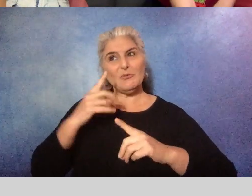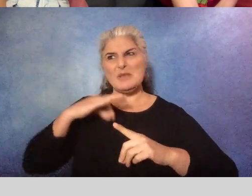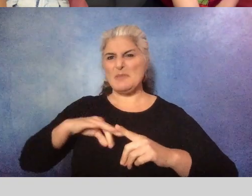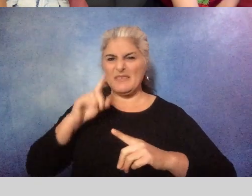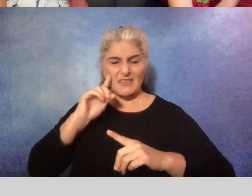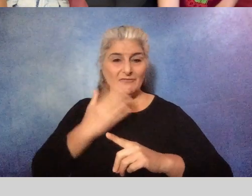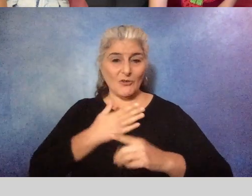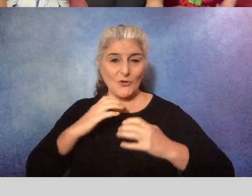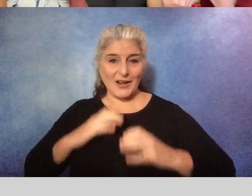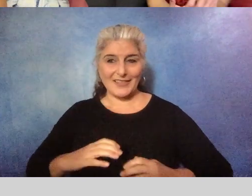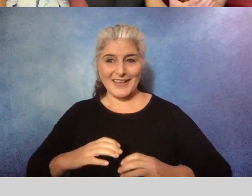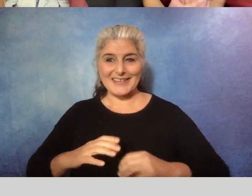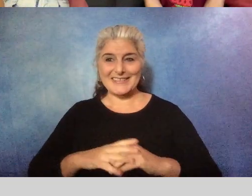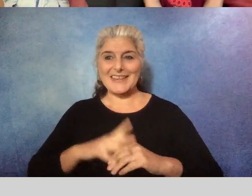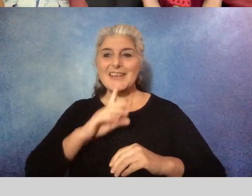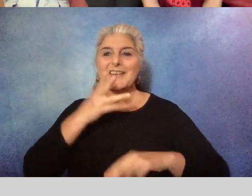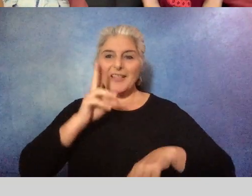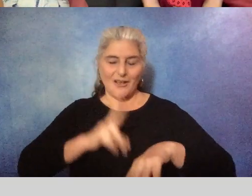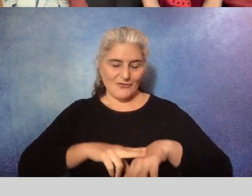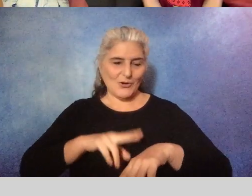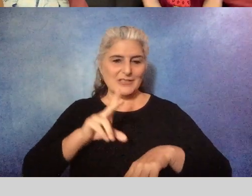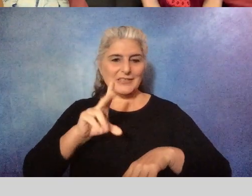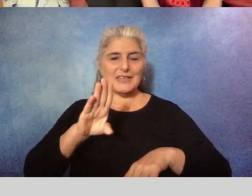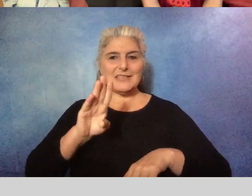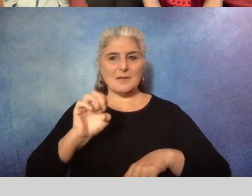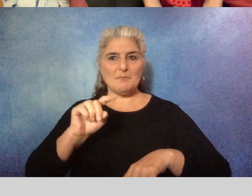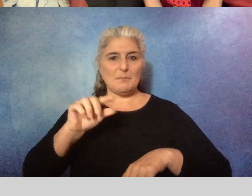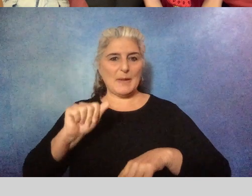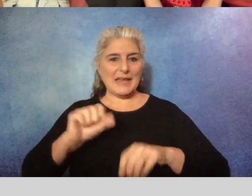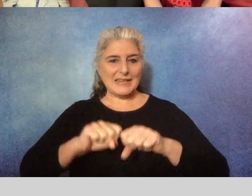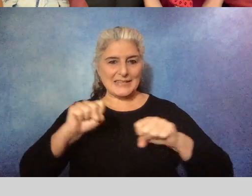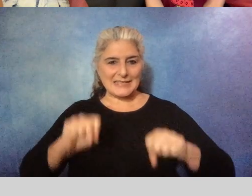And it's a, still a baby system, but it's already